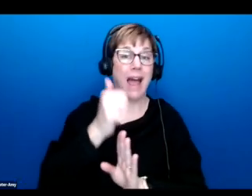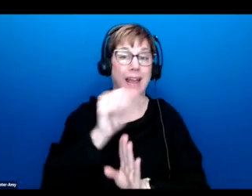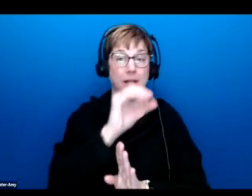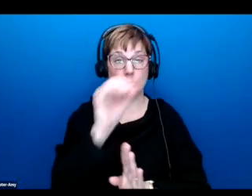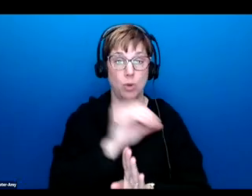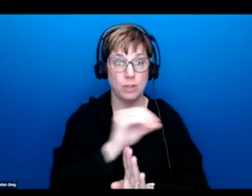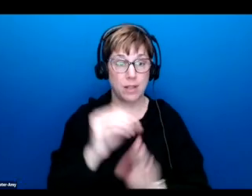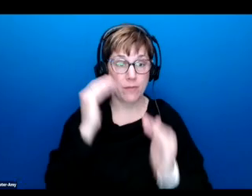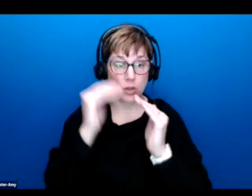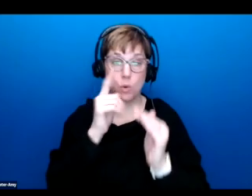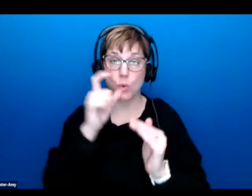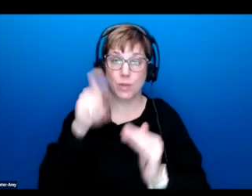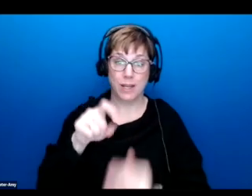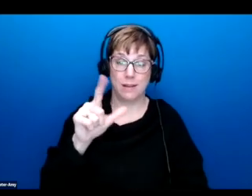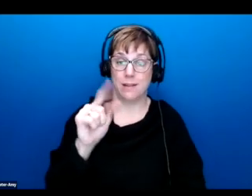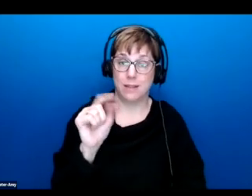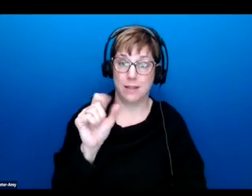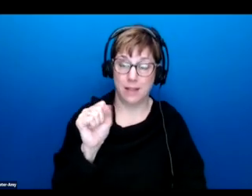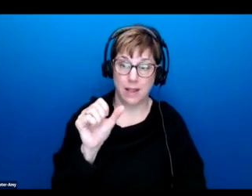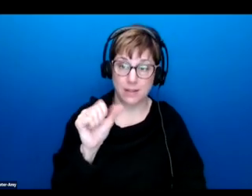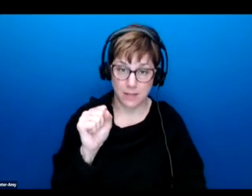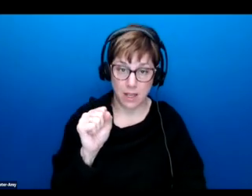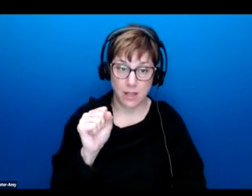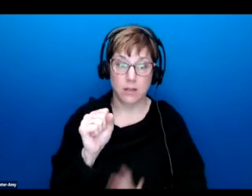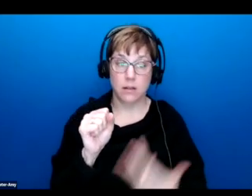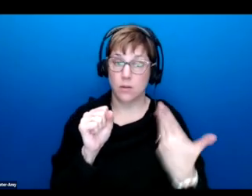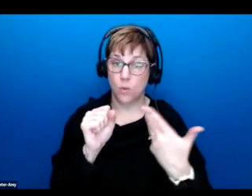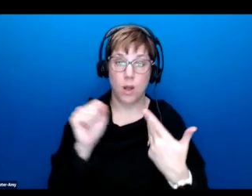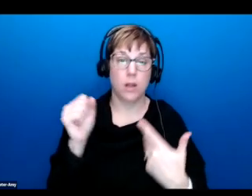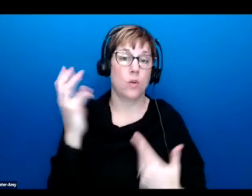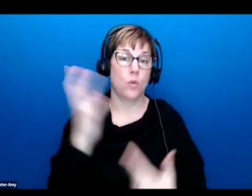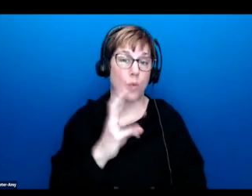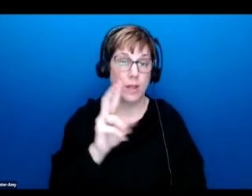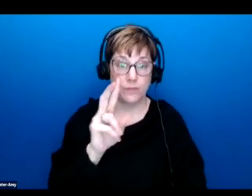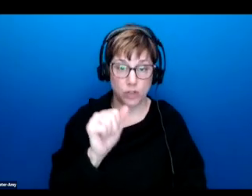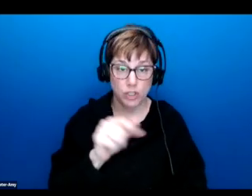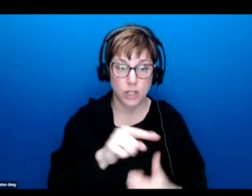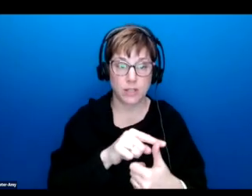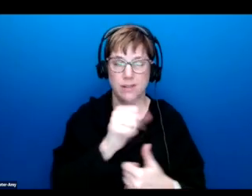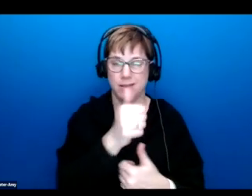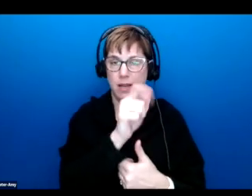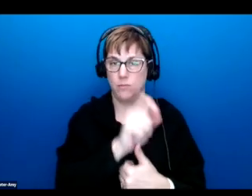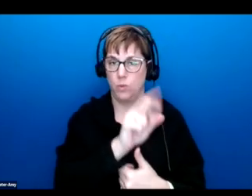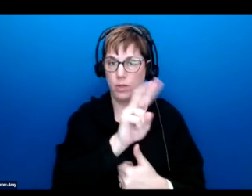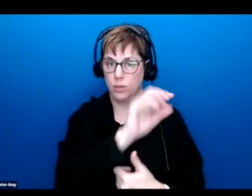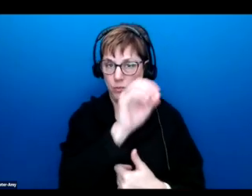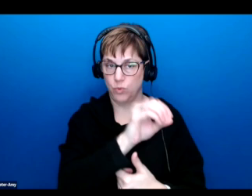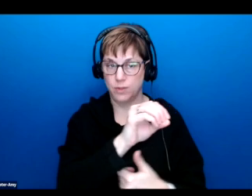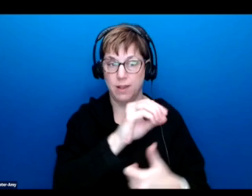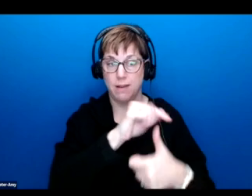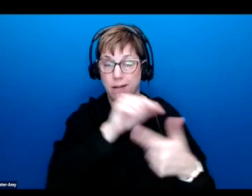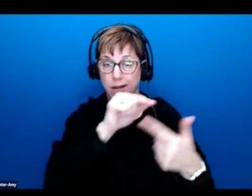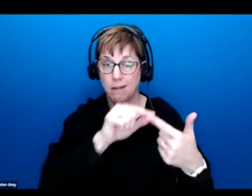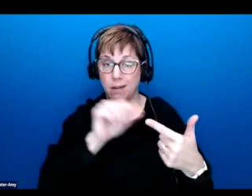of adults who need LTSS include West Virginia at 10.2% followed closely by Arkansas,